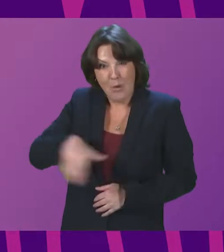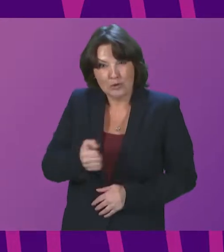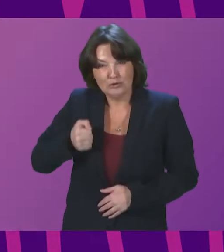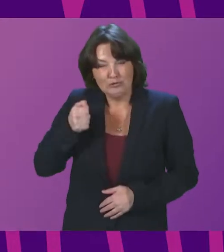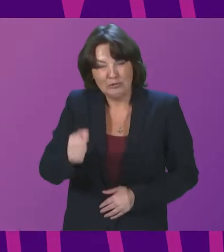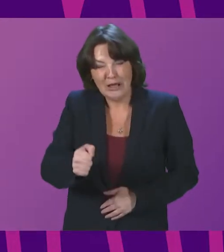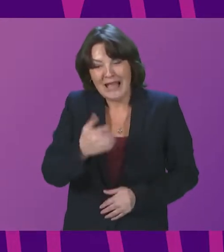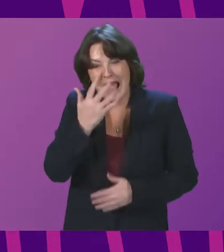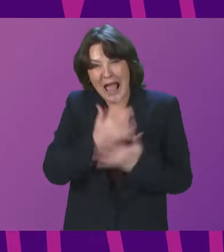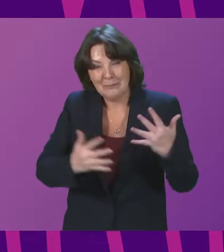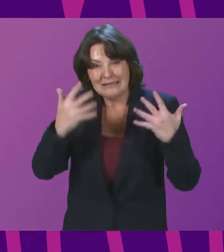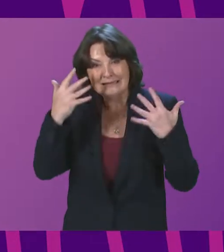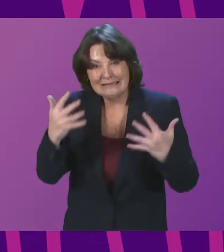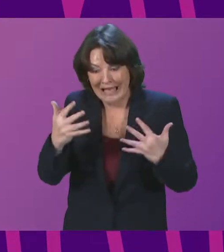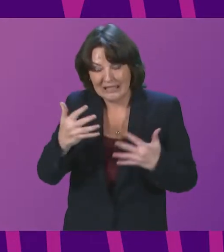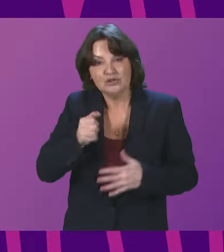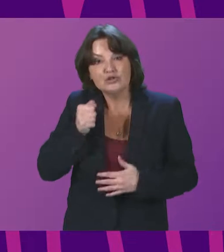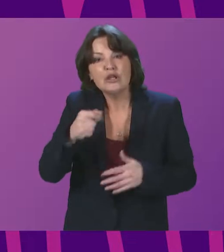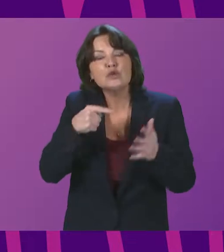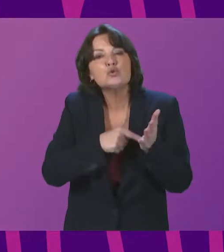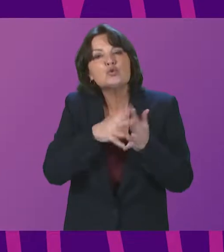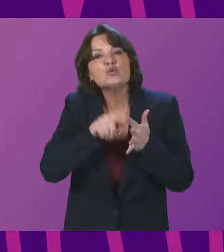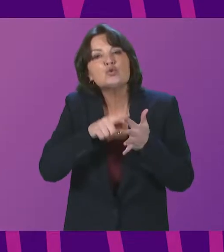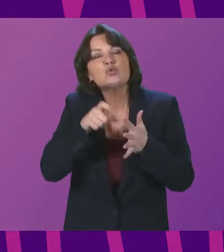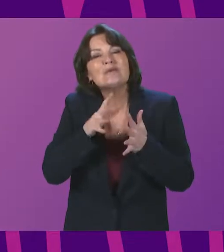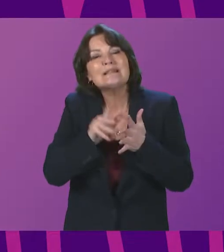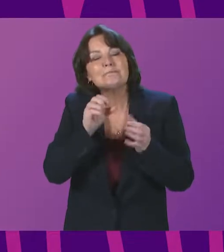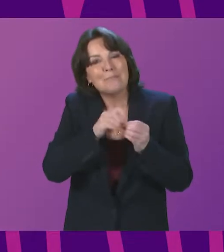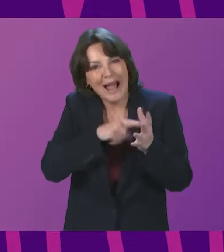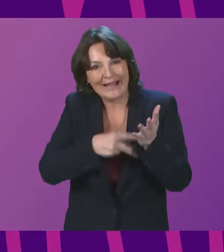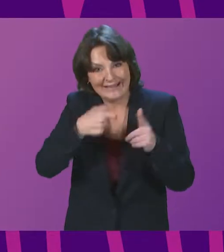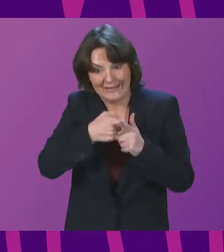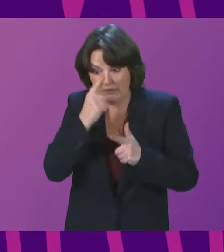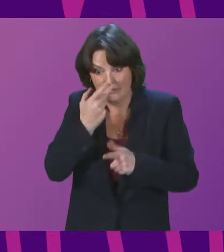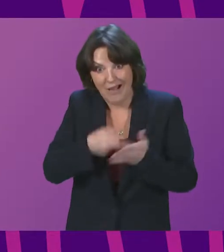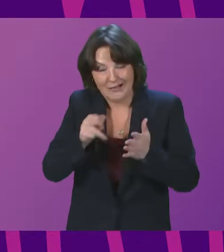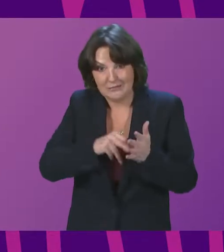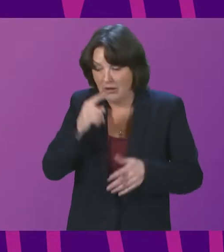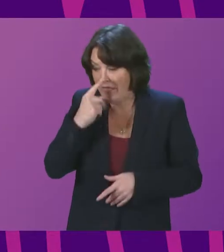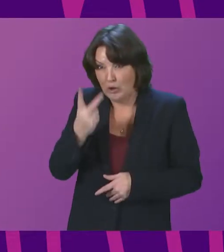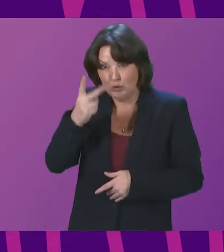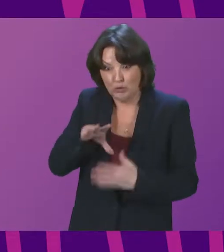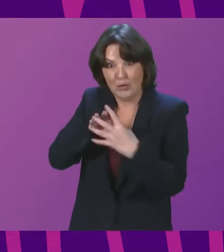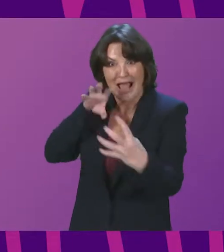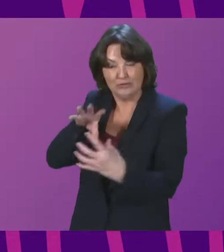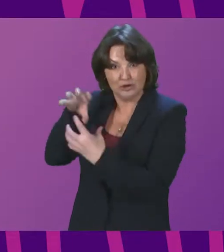The 10:30 train from Tweedbank was cancelled, and the 11:30 train had just two carriages, with standing-room only from Galashiels.